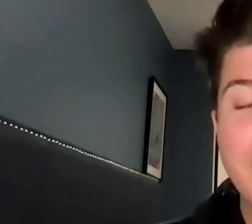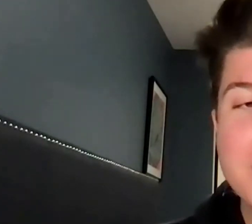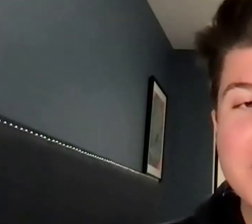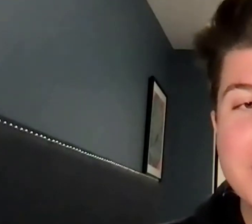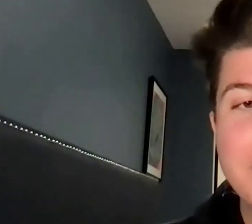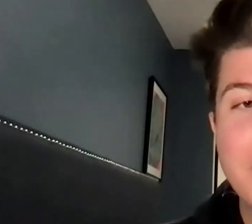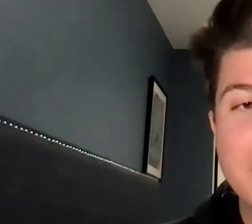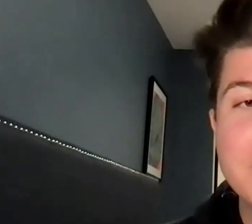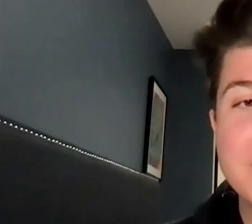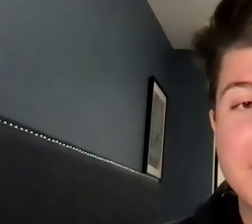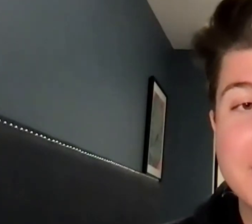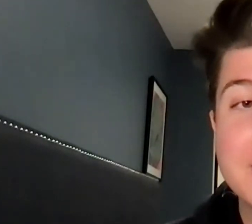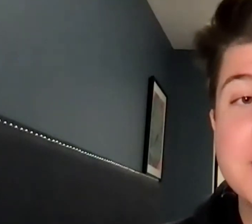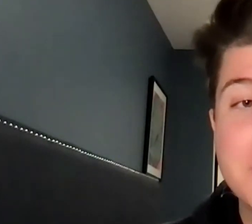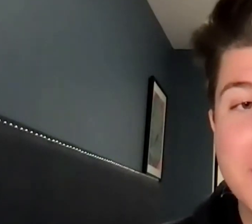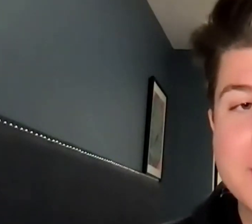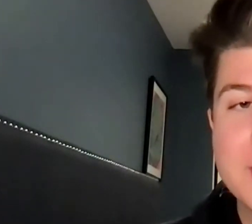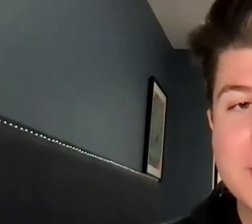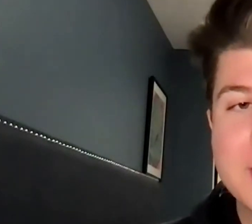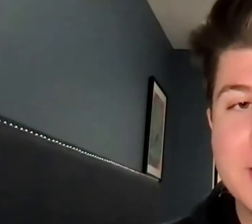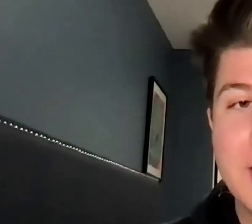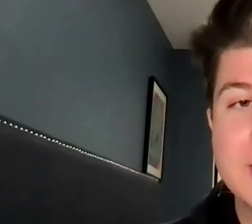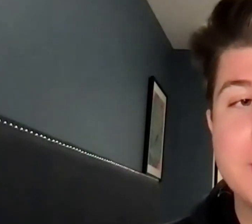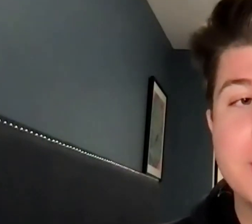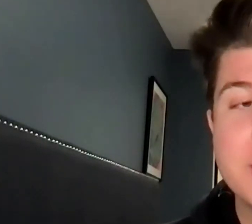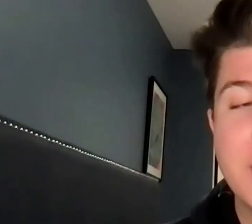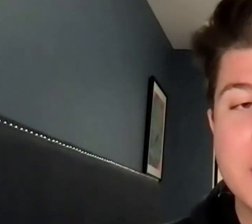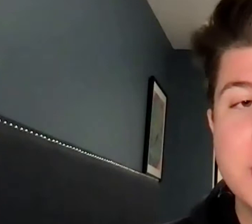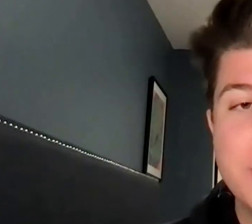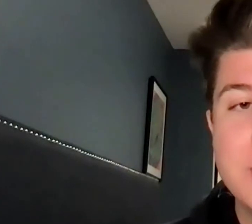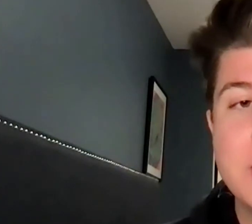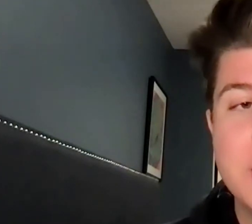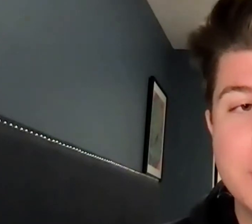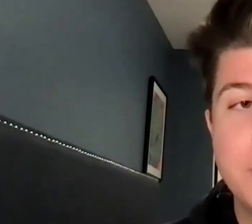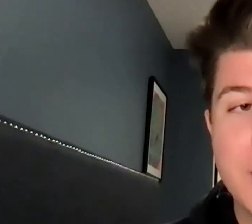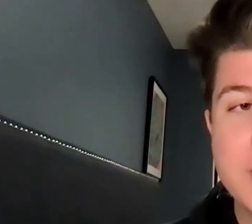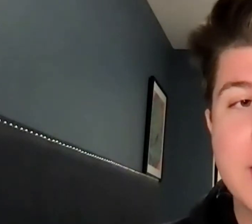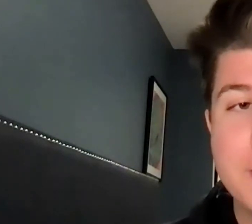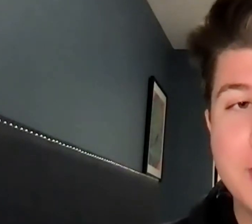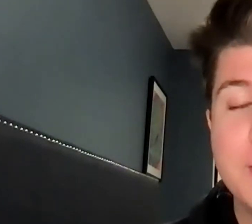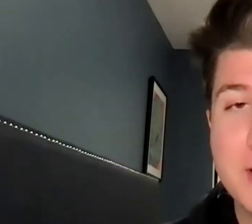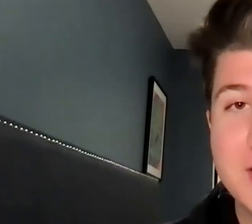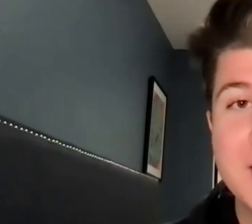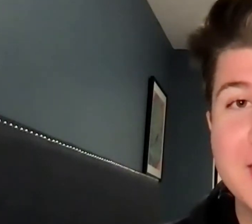representative herrod was elected in 2016 as the first lgbtq plus african american in the